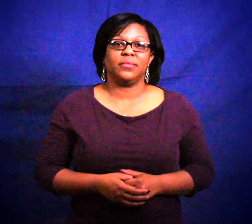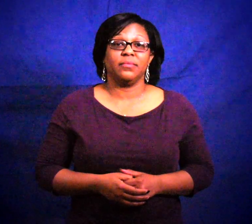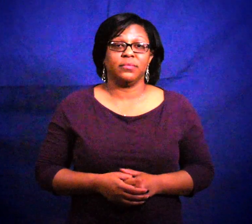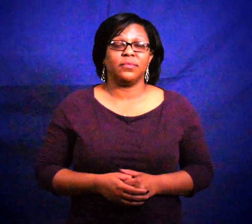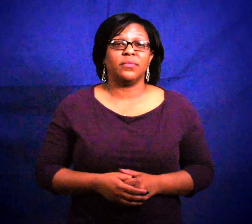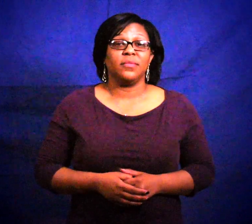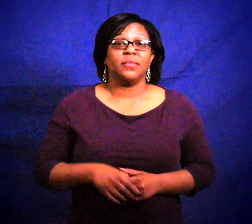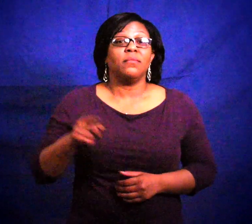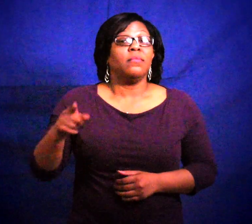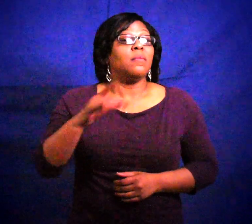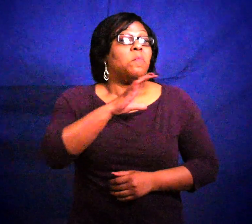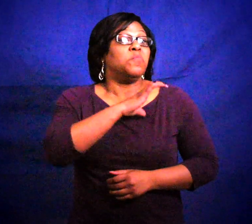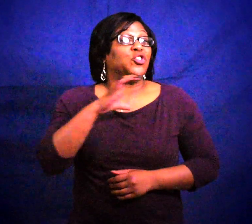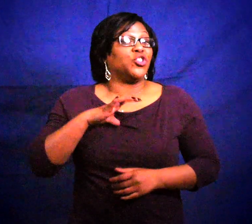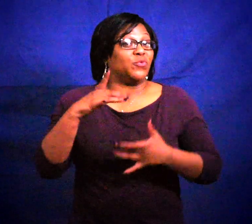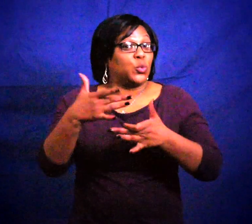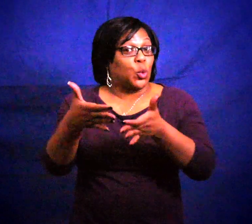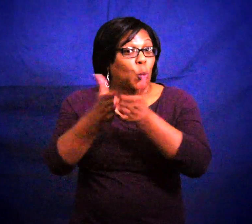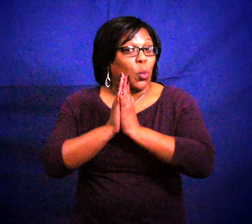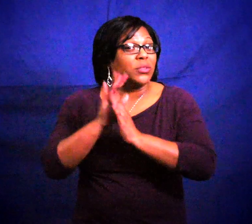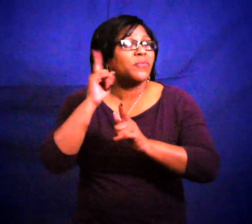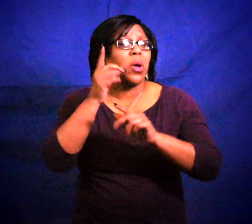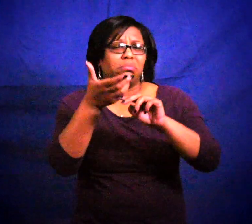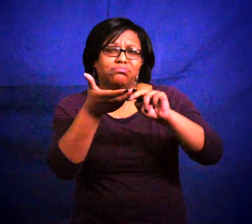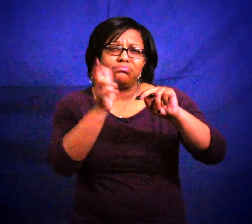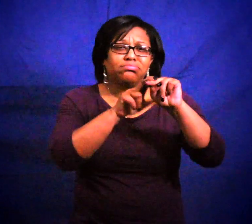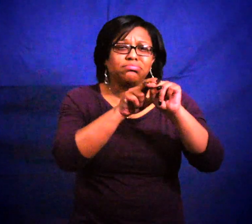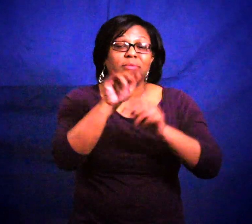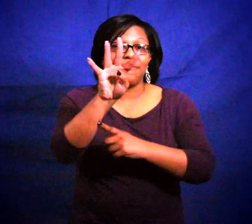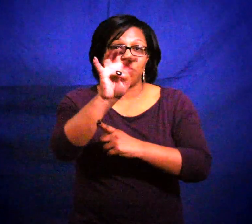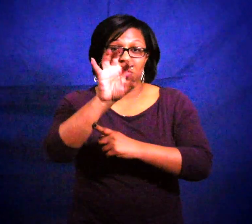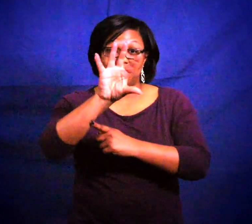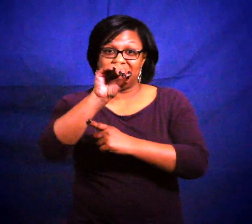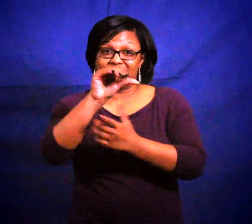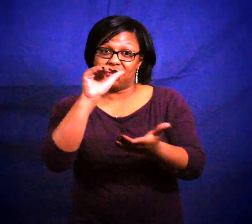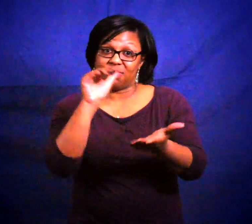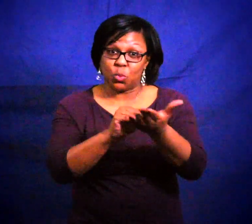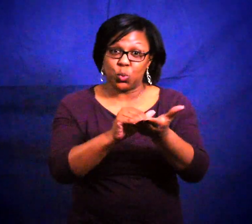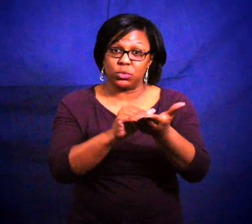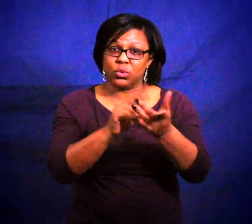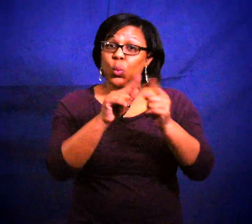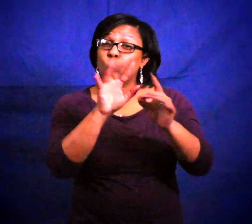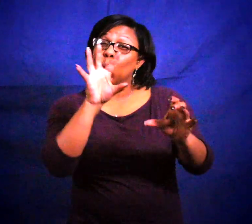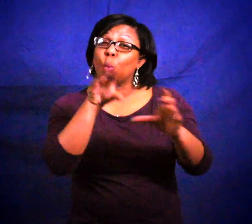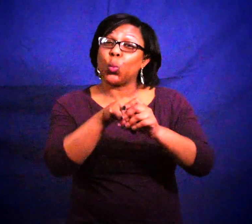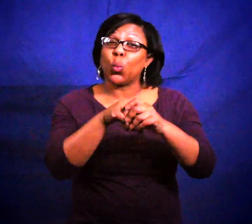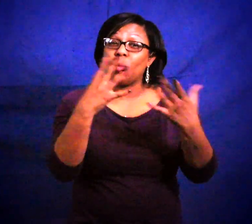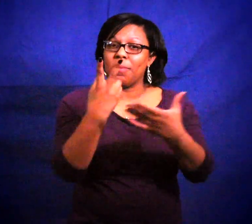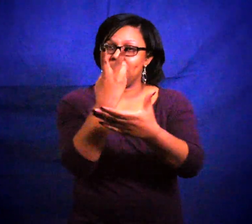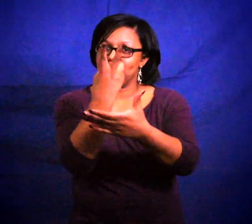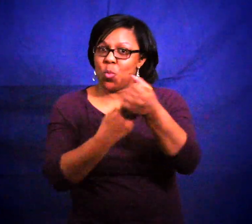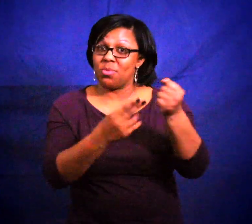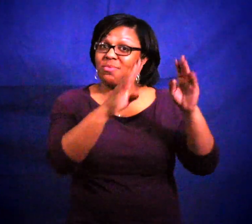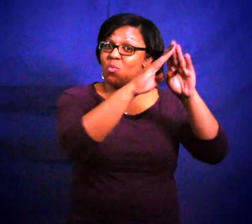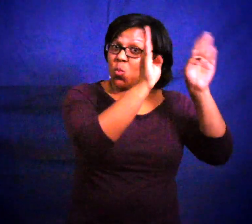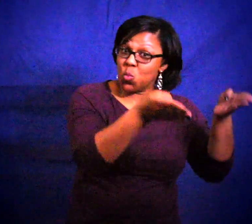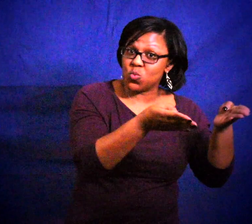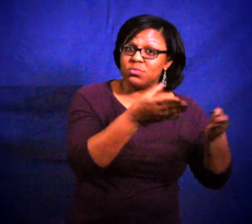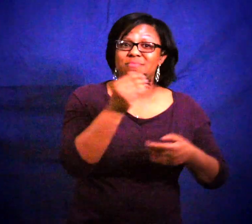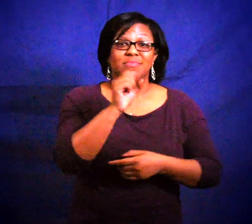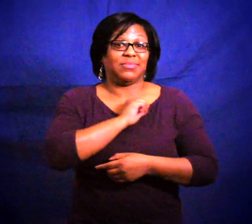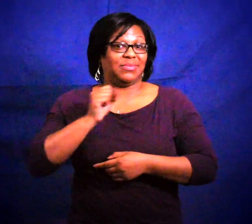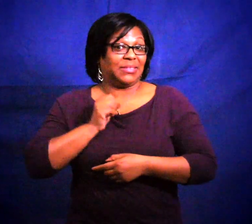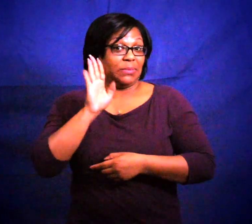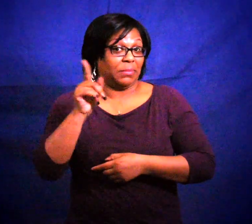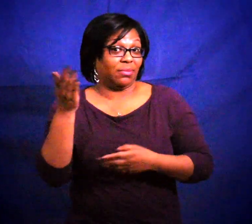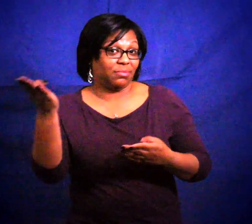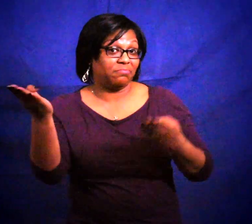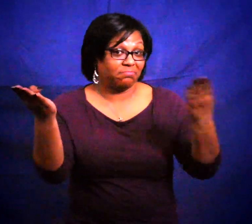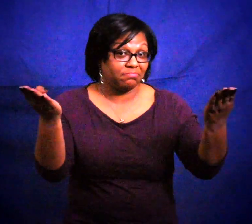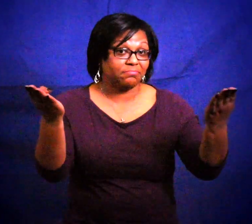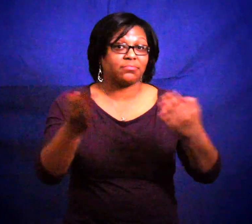The Commission’s request for an increase of $450,000 was included in both the House and the Senate bills.